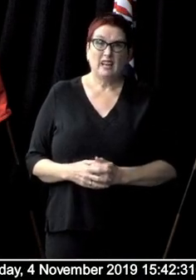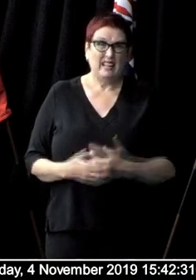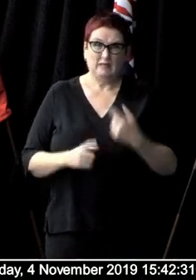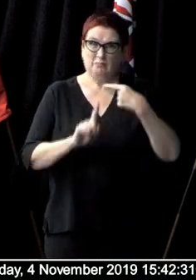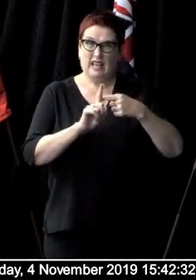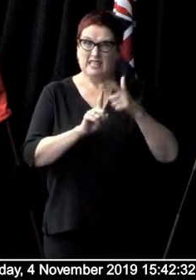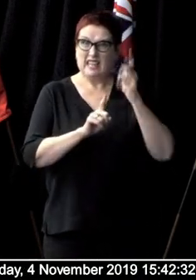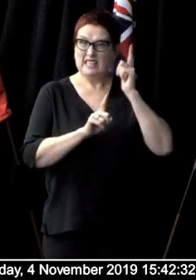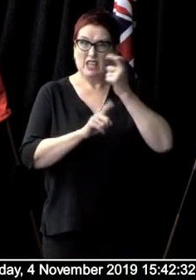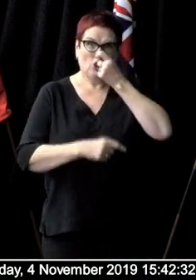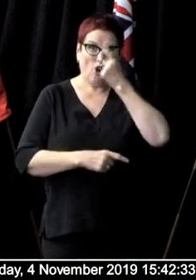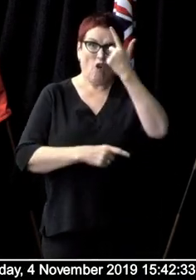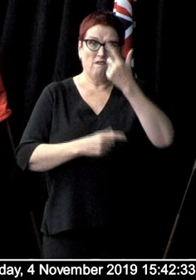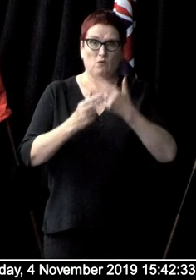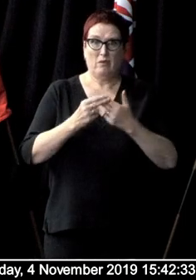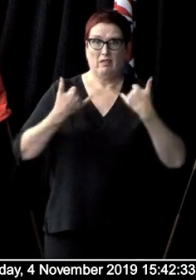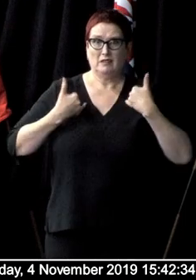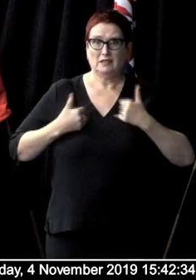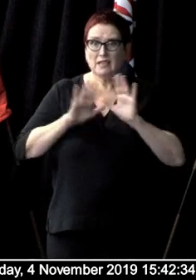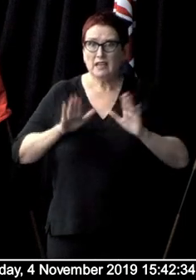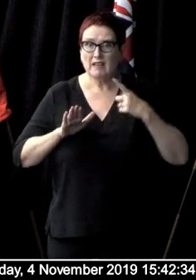they cannot deal with the behaviour issues.